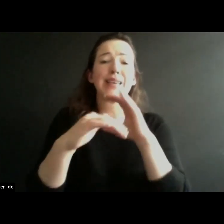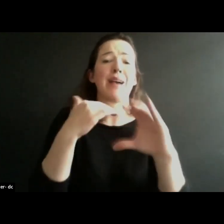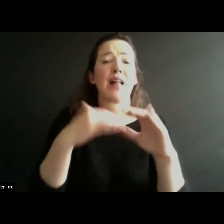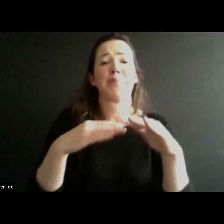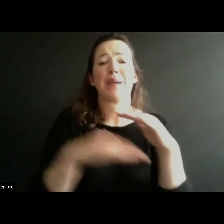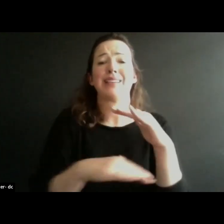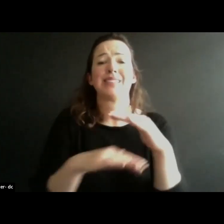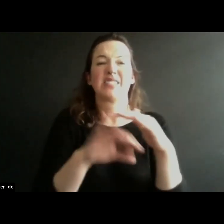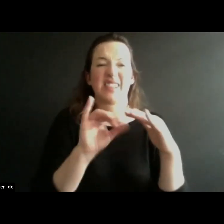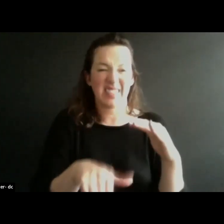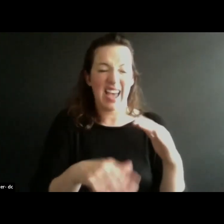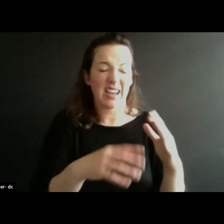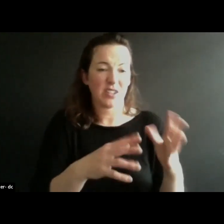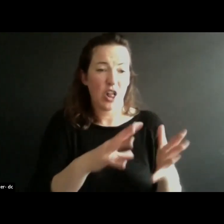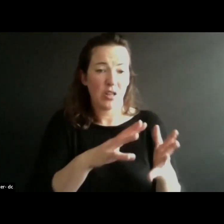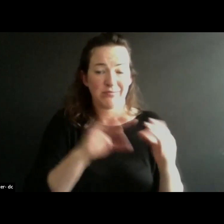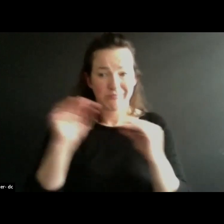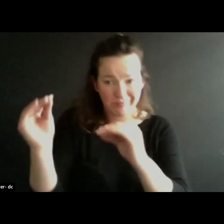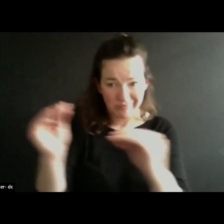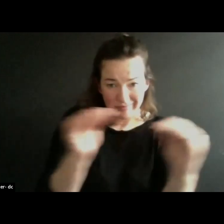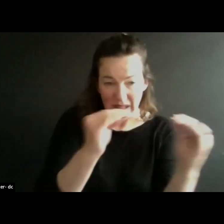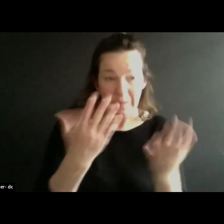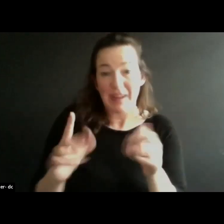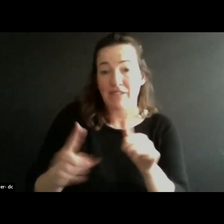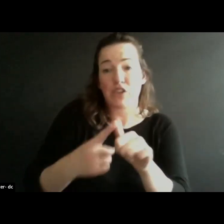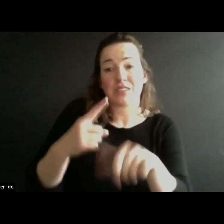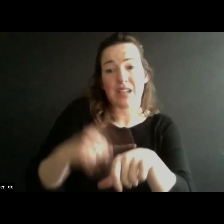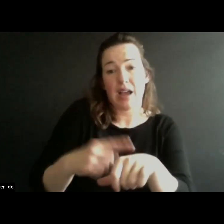can then take that where maybe this is their first computer, or they're not 100% comfortable.